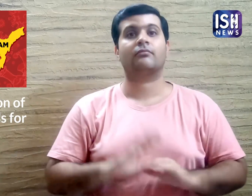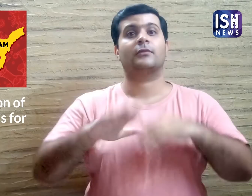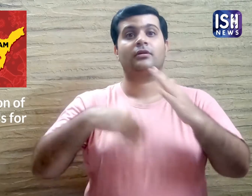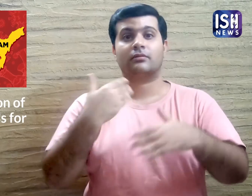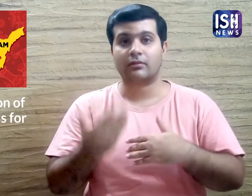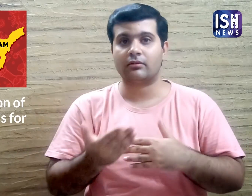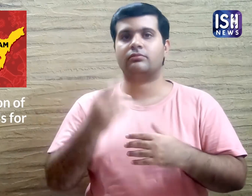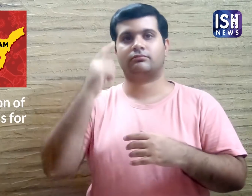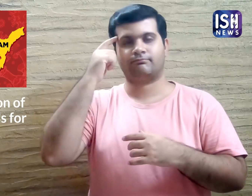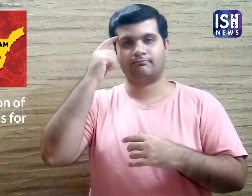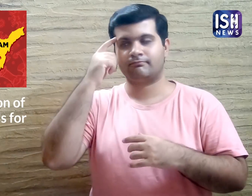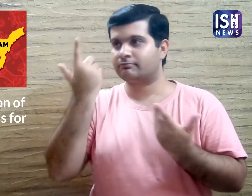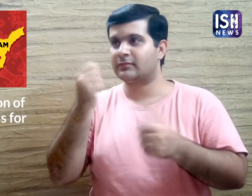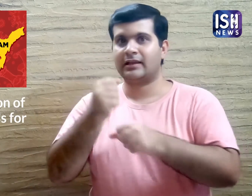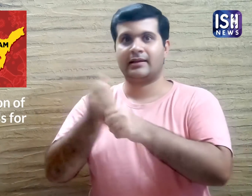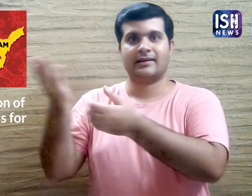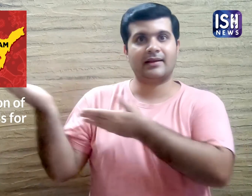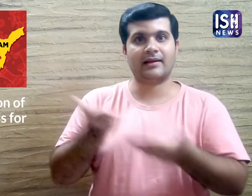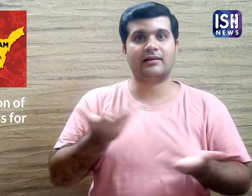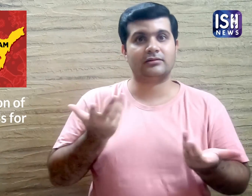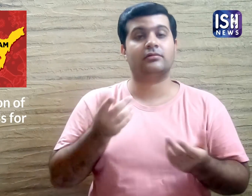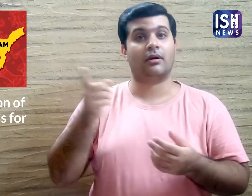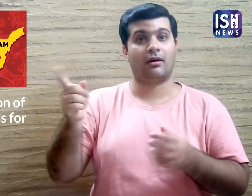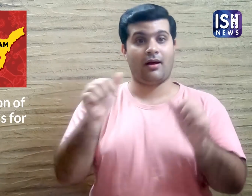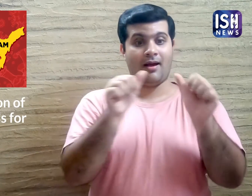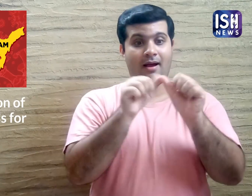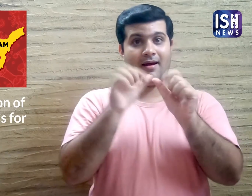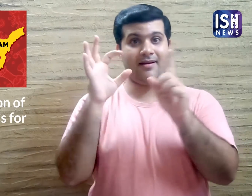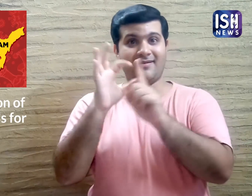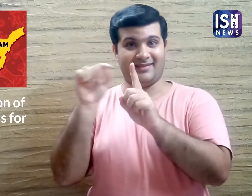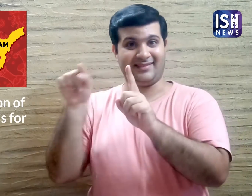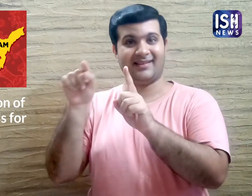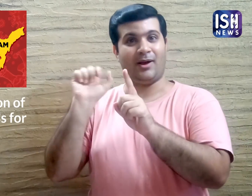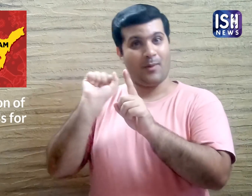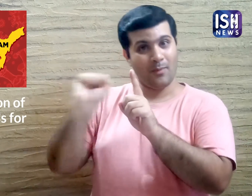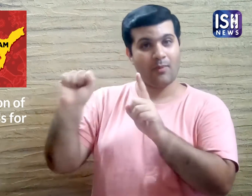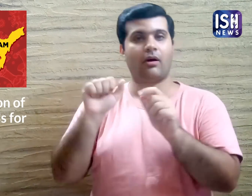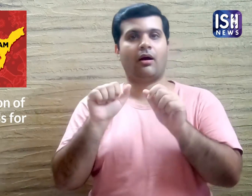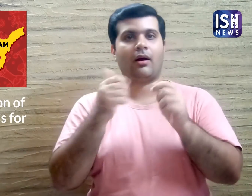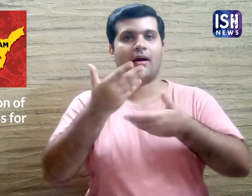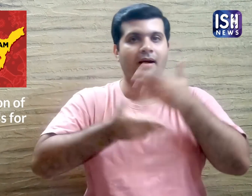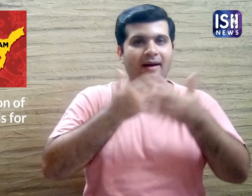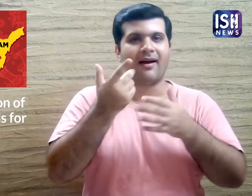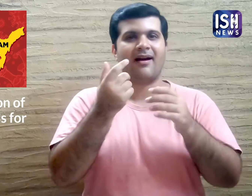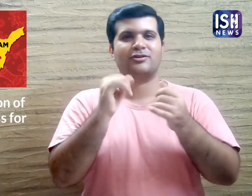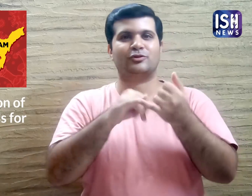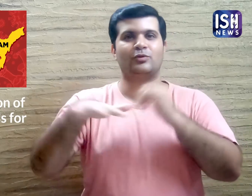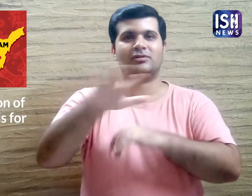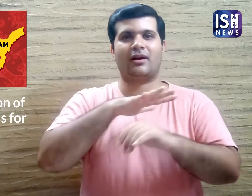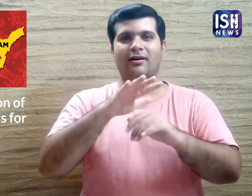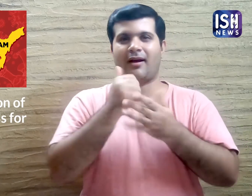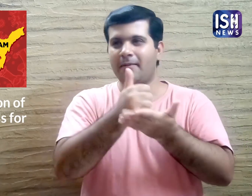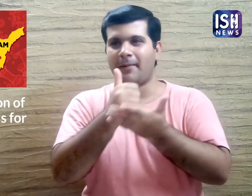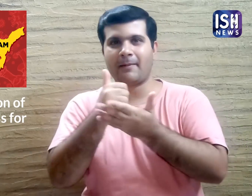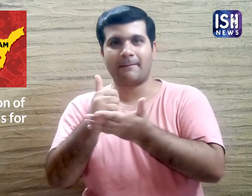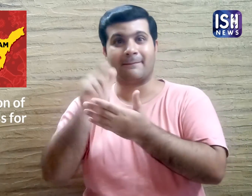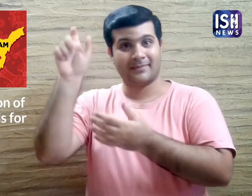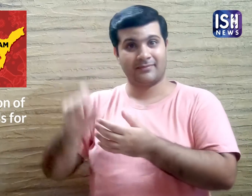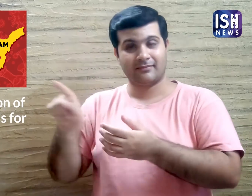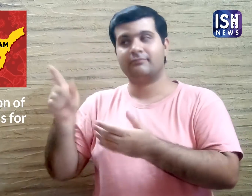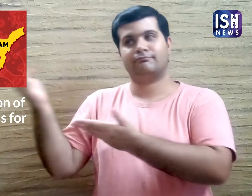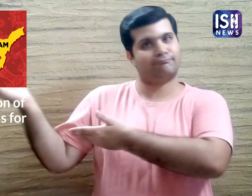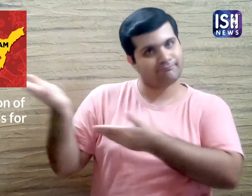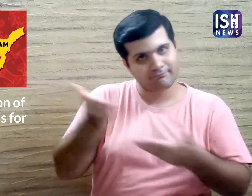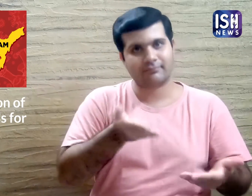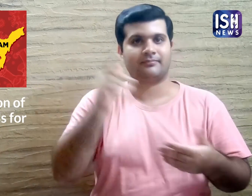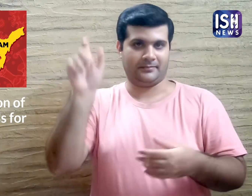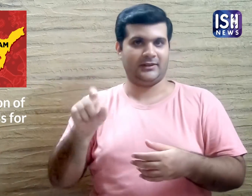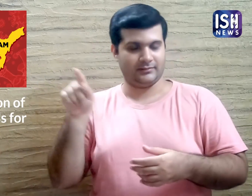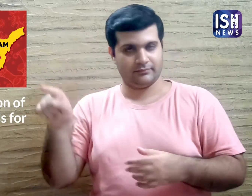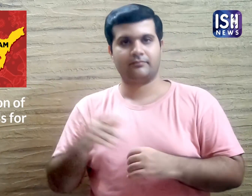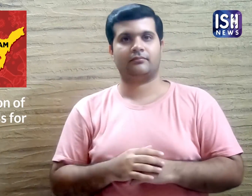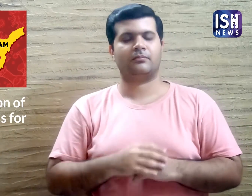The AAD invited their advisor who is a social worker.